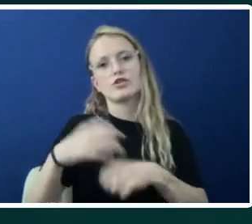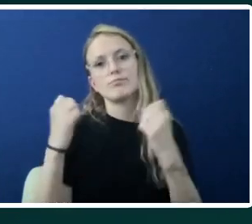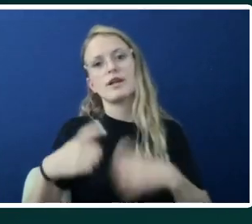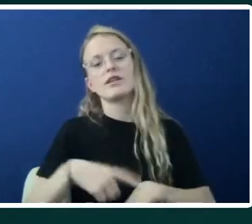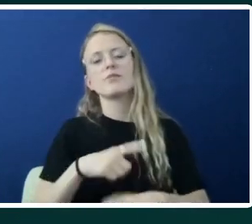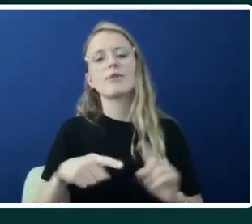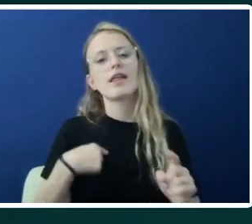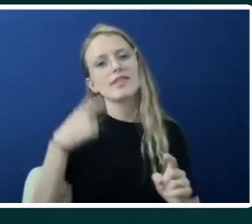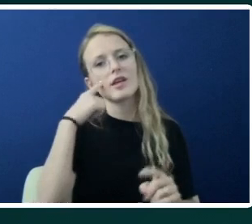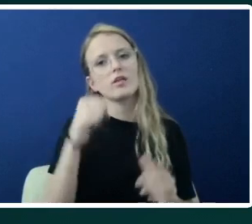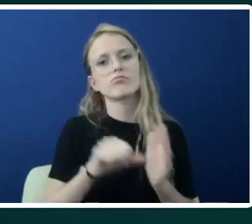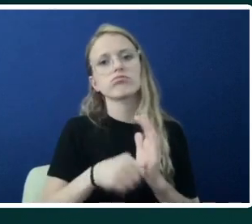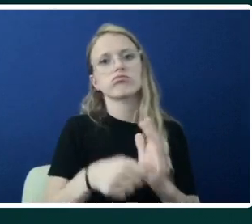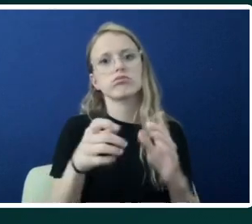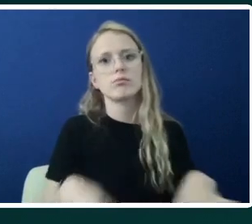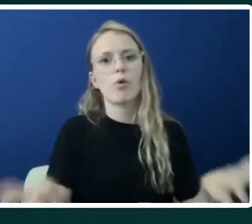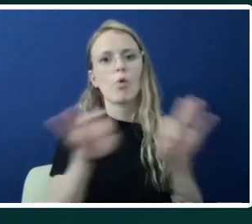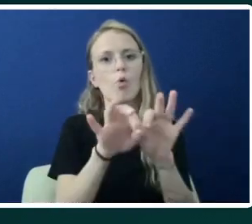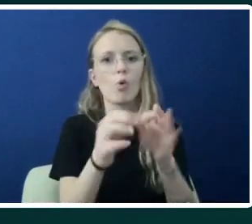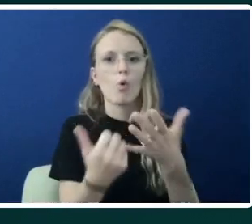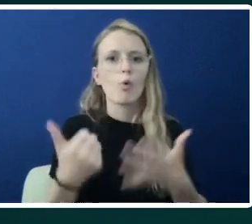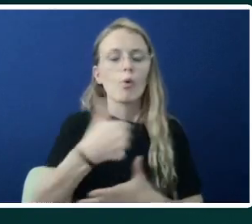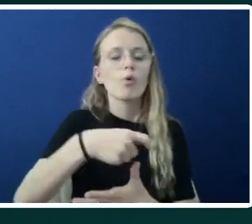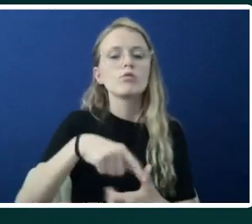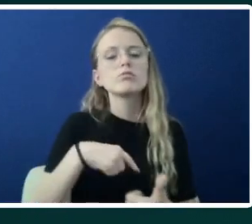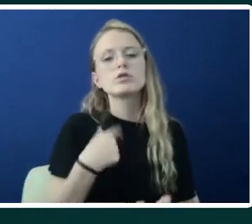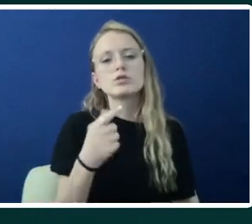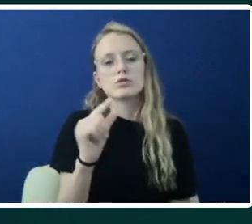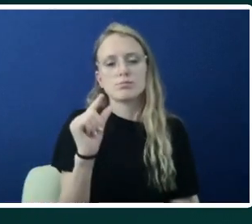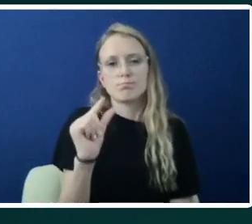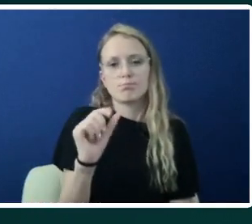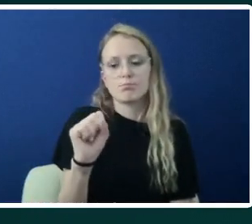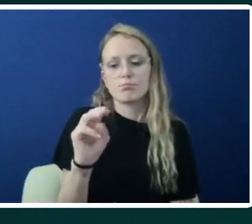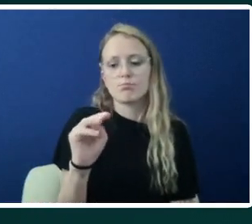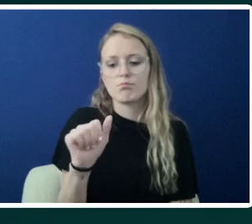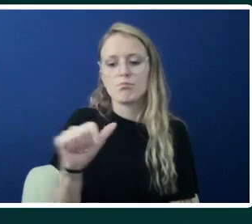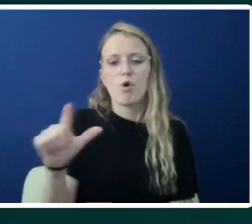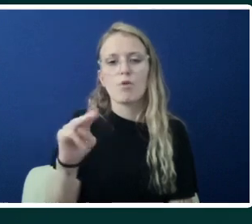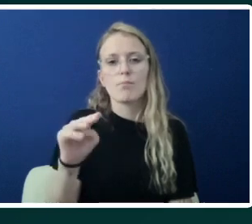really kind of speak about this idea of small moves being radical acts. There's this idea